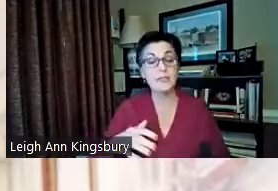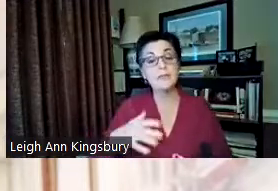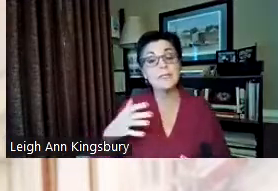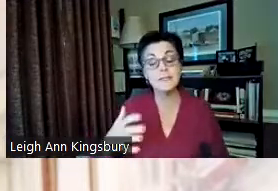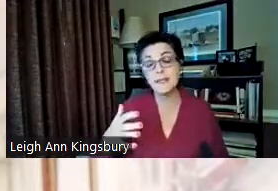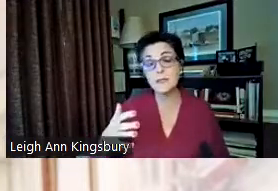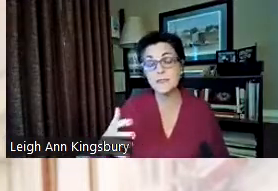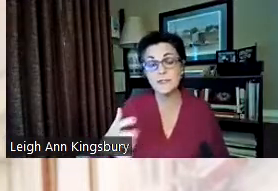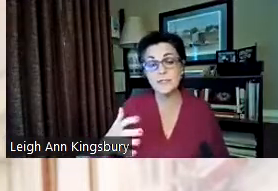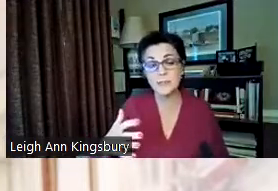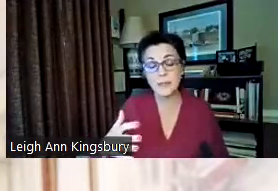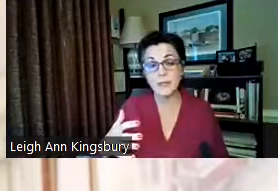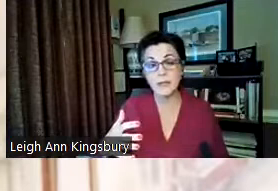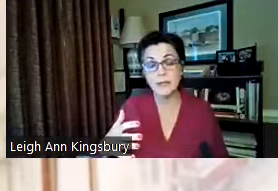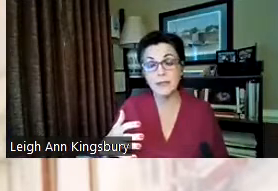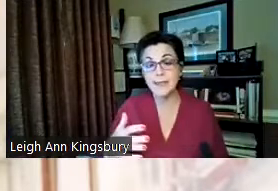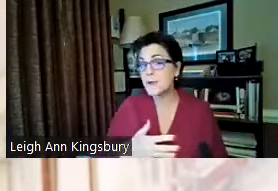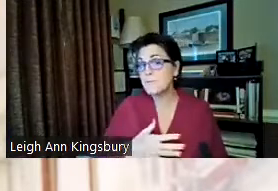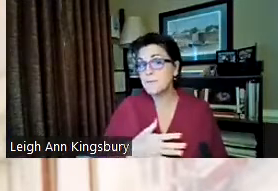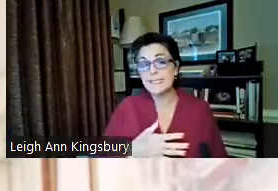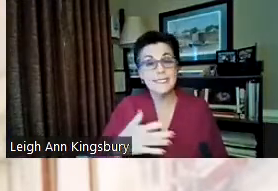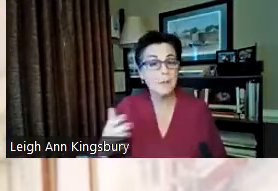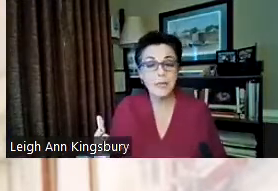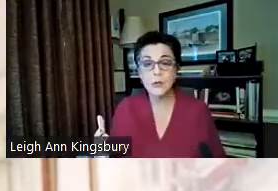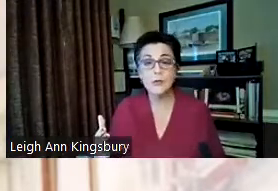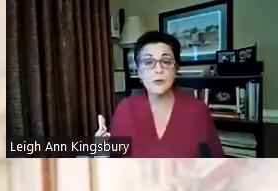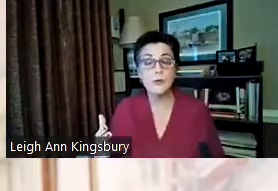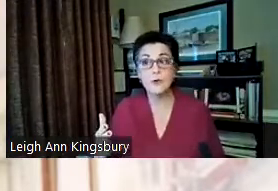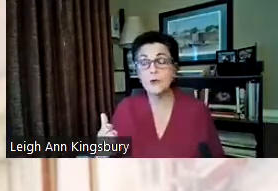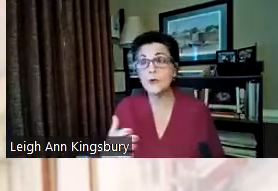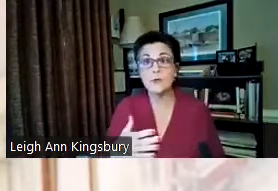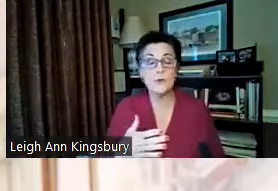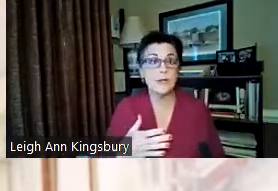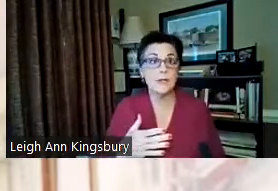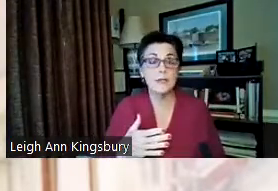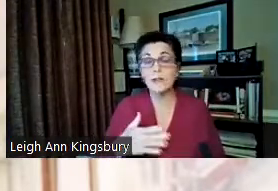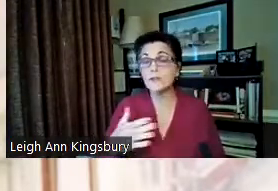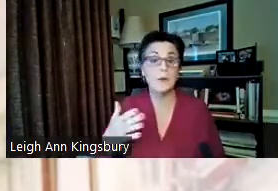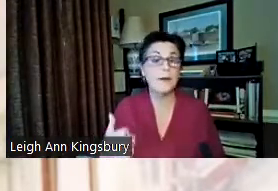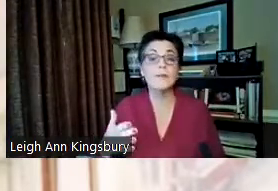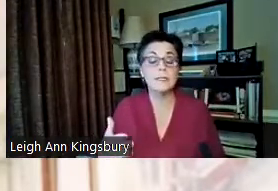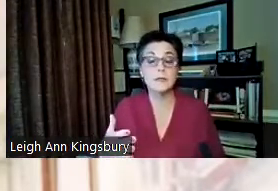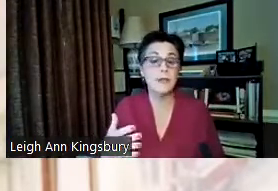are different standards for decision making. Somebody who, who tells you every single day,